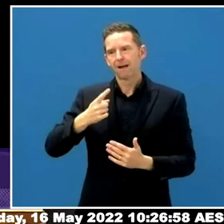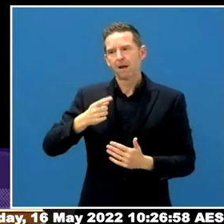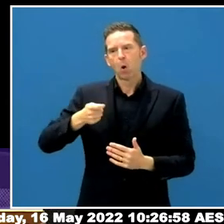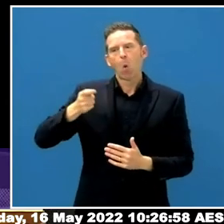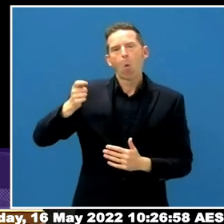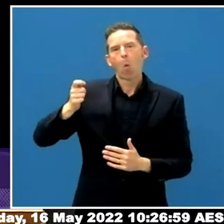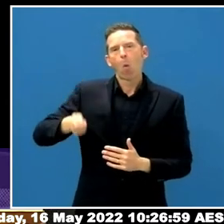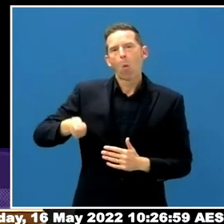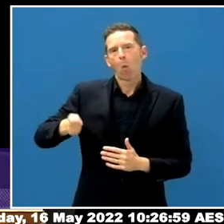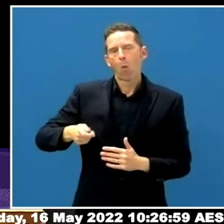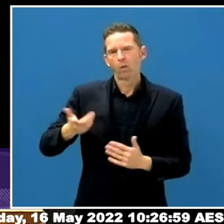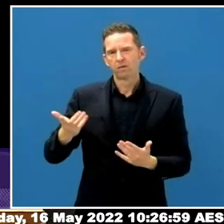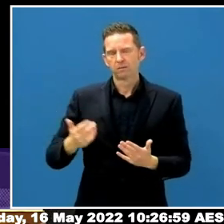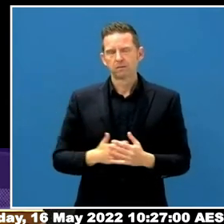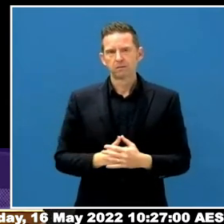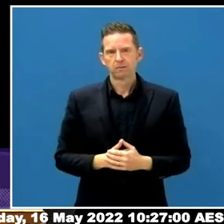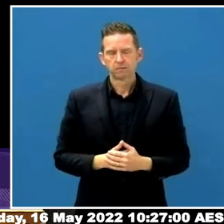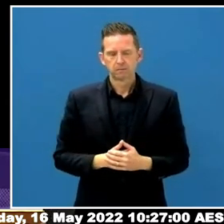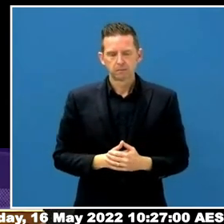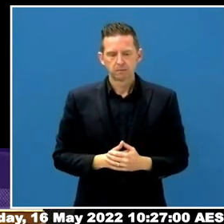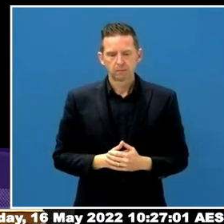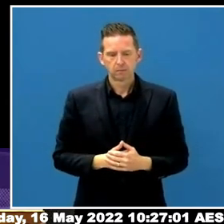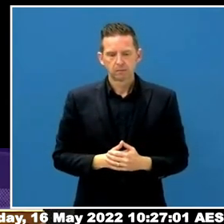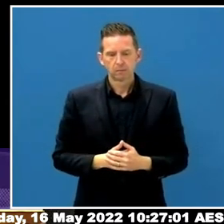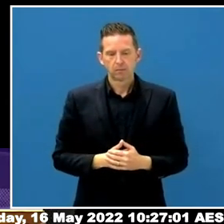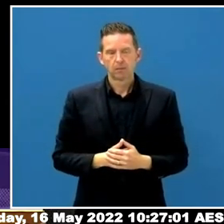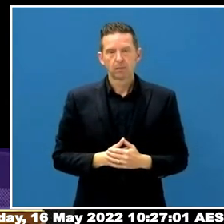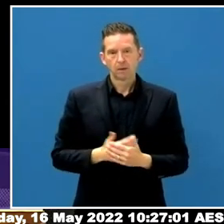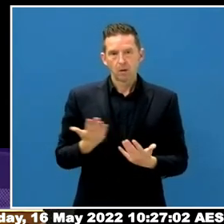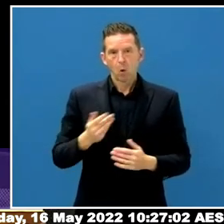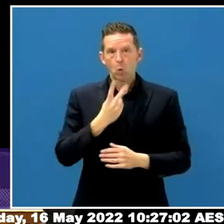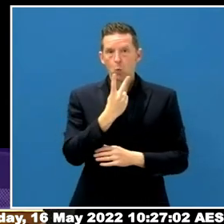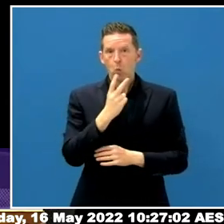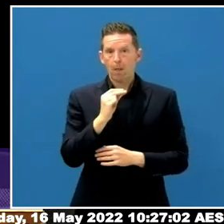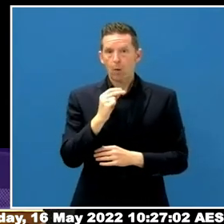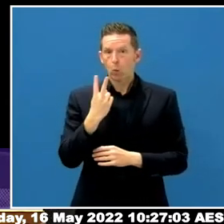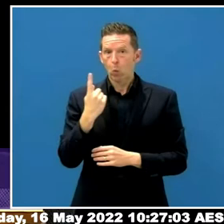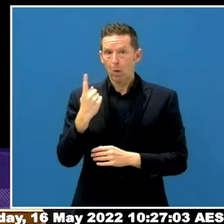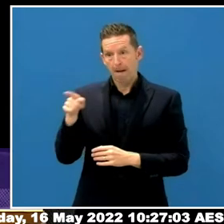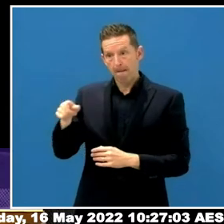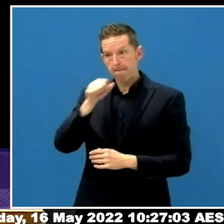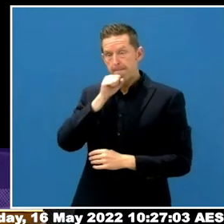In April 2021, Daniel Nuumaalii pleaded guilty to a number of offences connected to